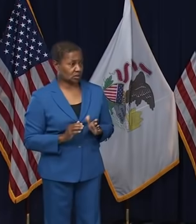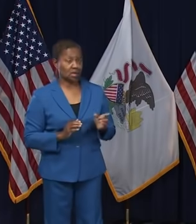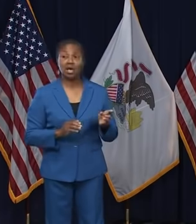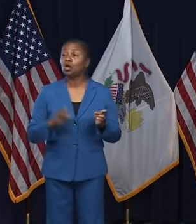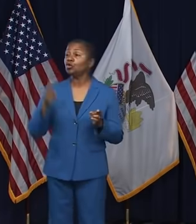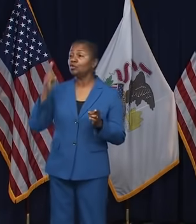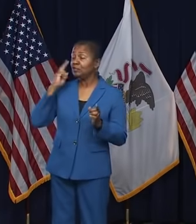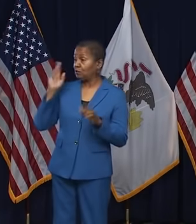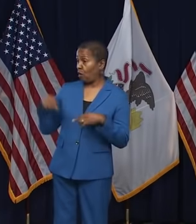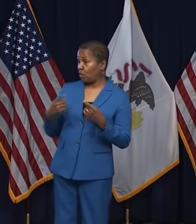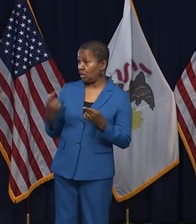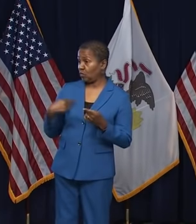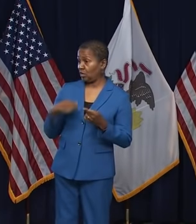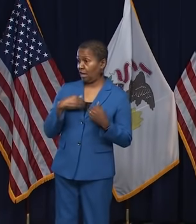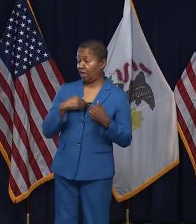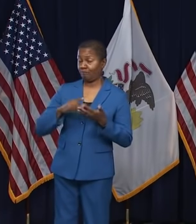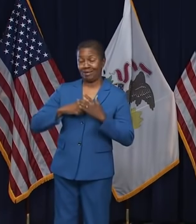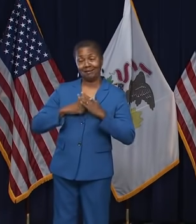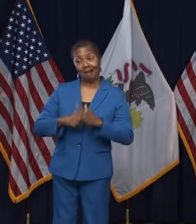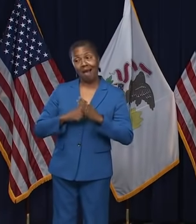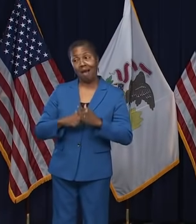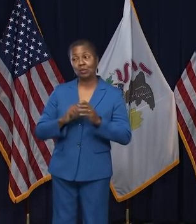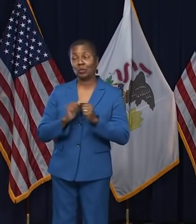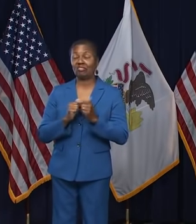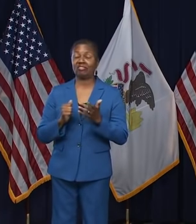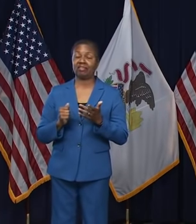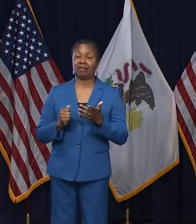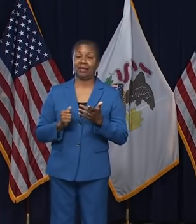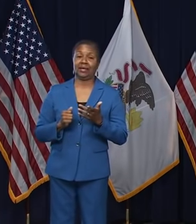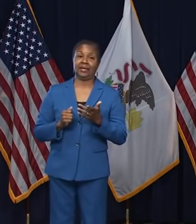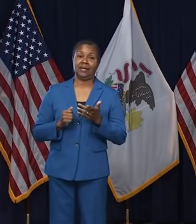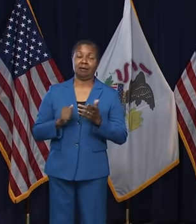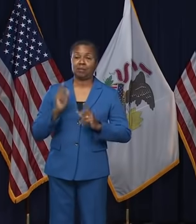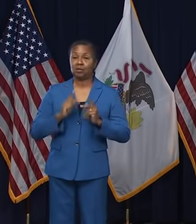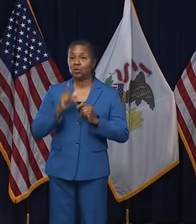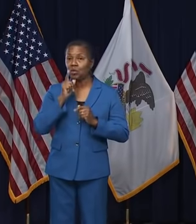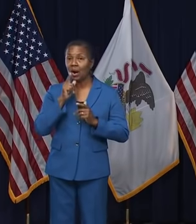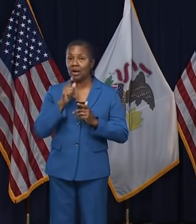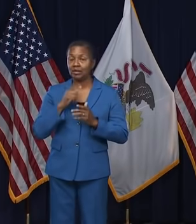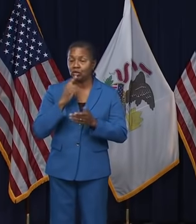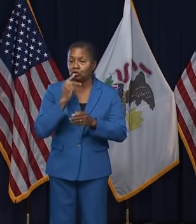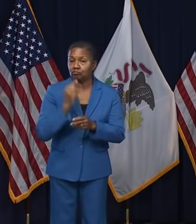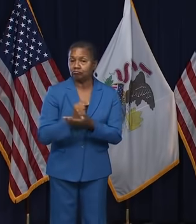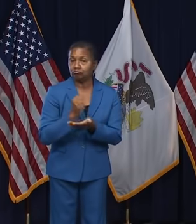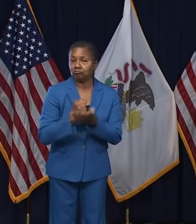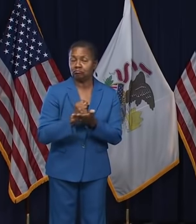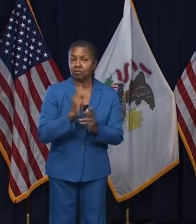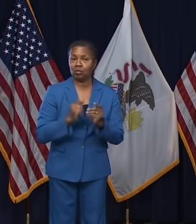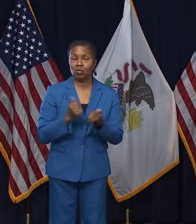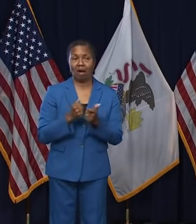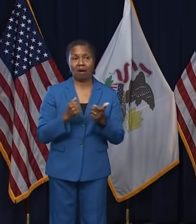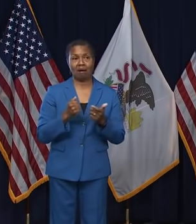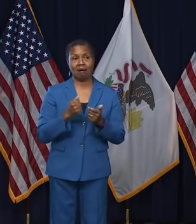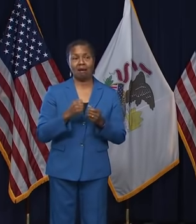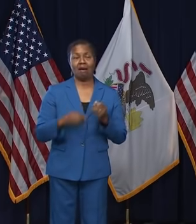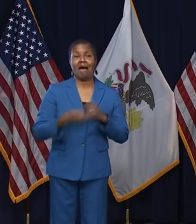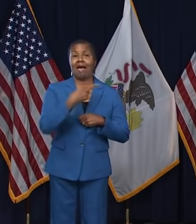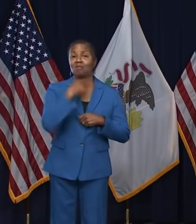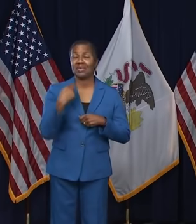mandates. To the rest of the state. Well as you've seen we-